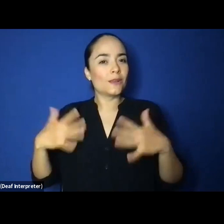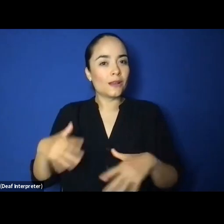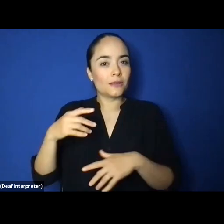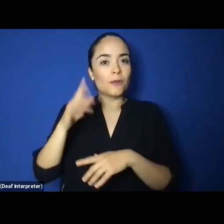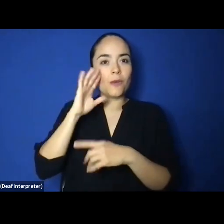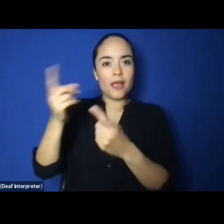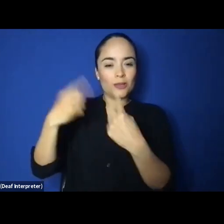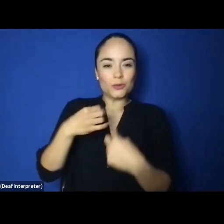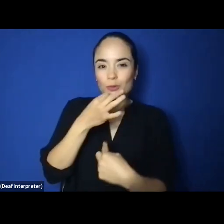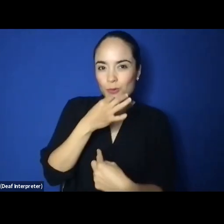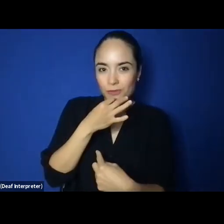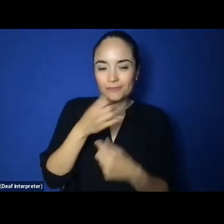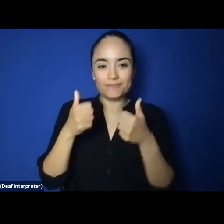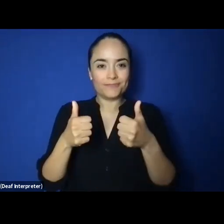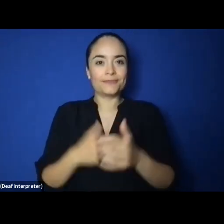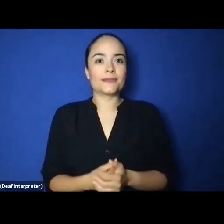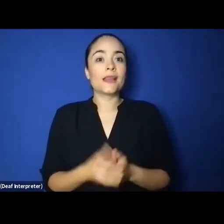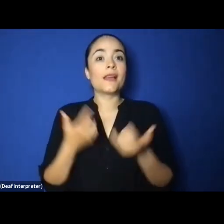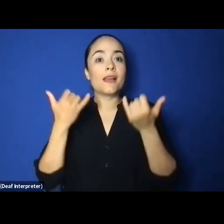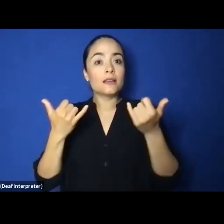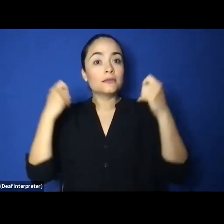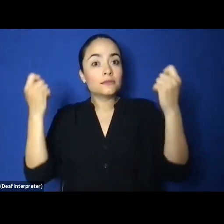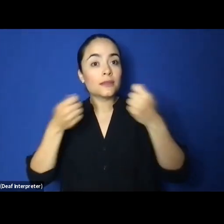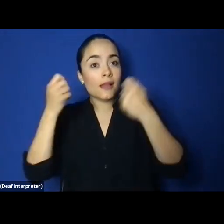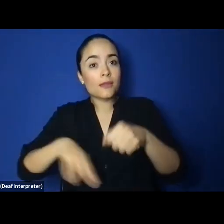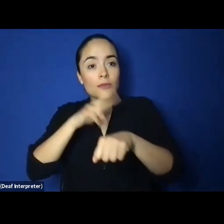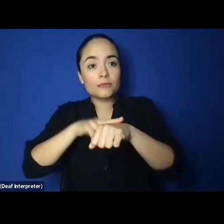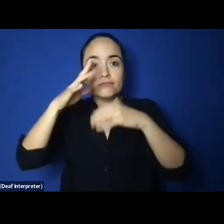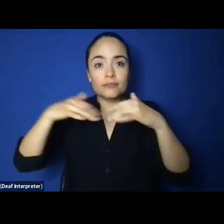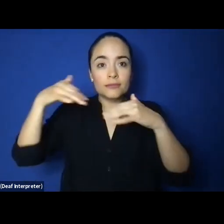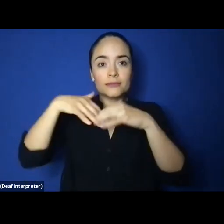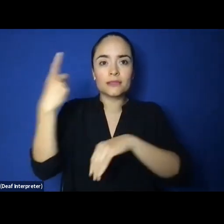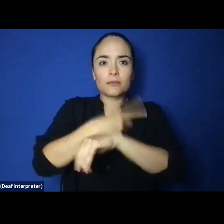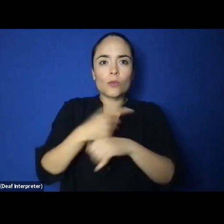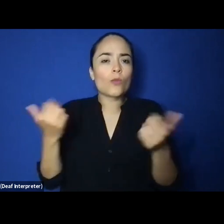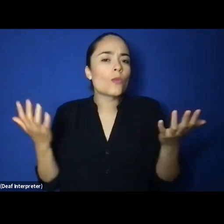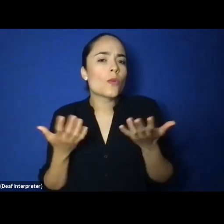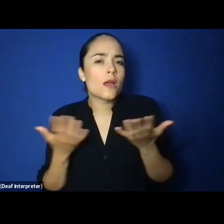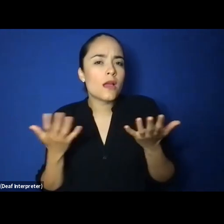National Indigenous Day with some grass dance lesson, and I'm really curious, before we jump in,